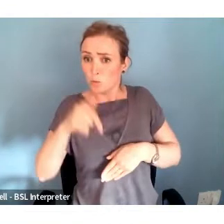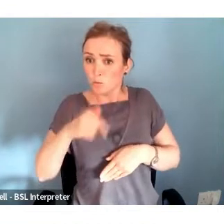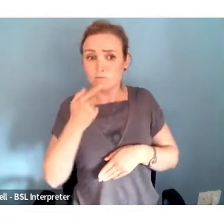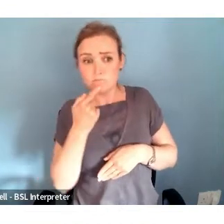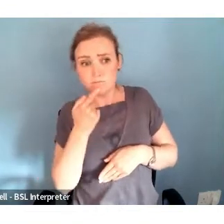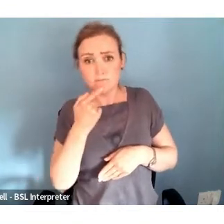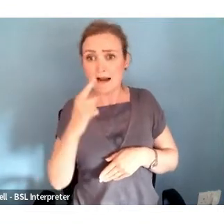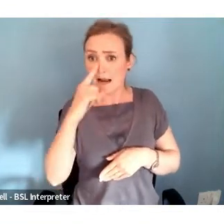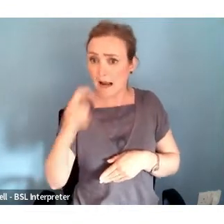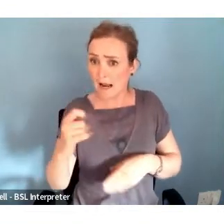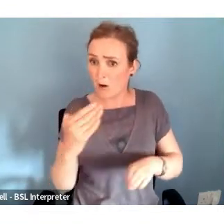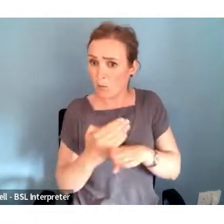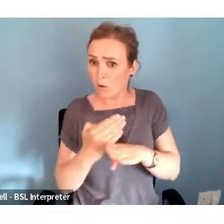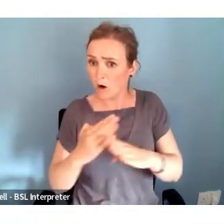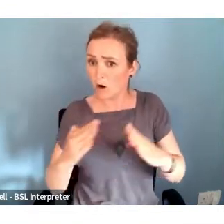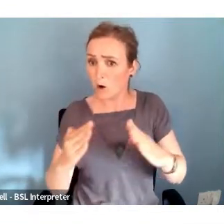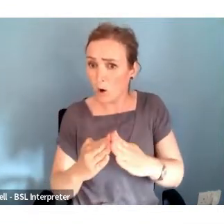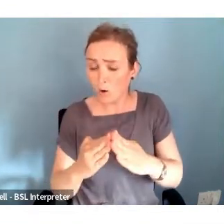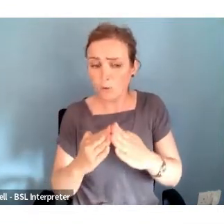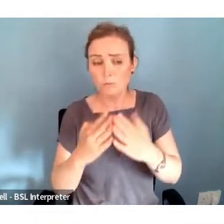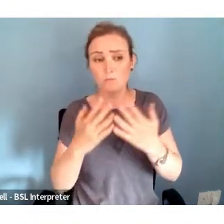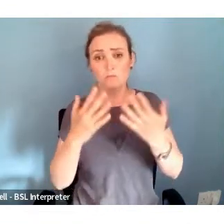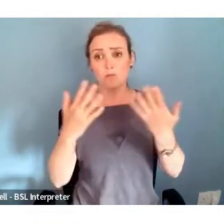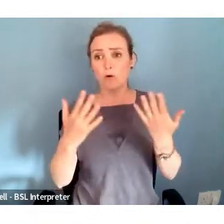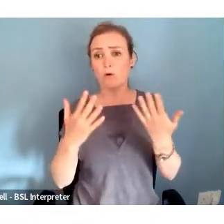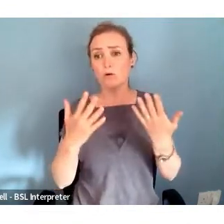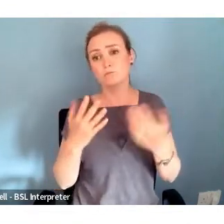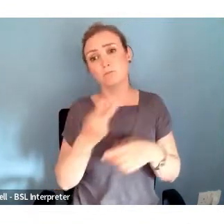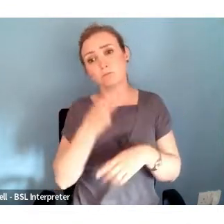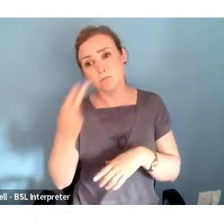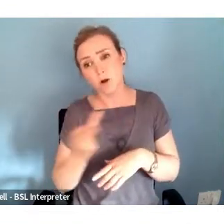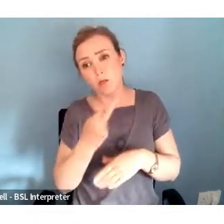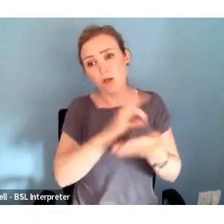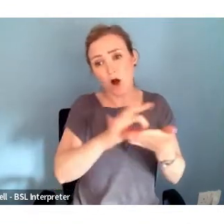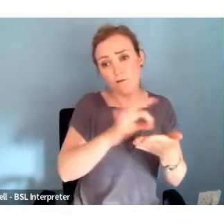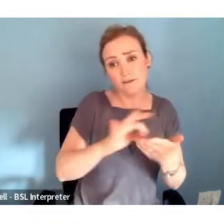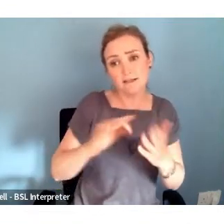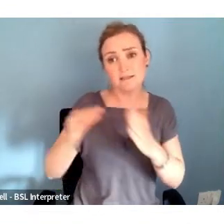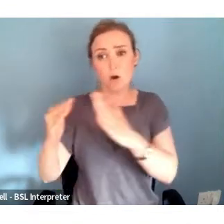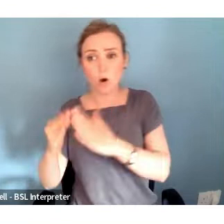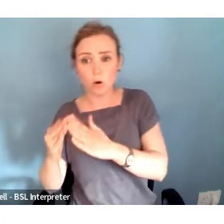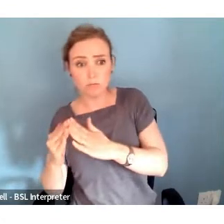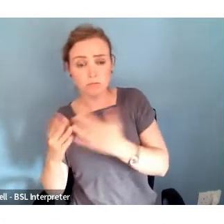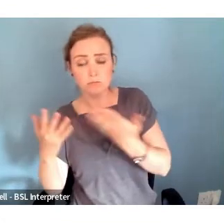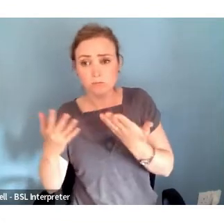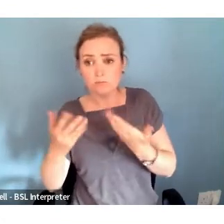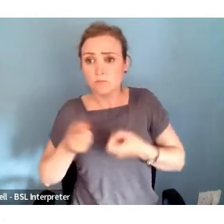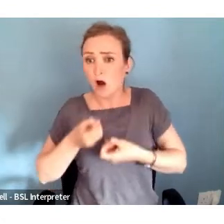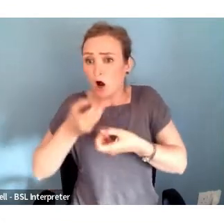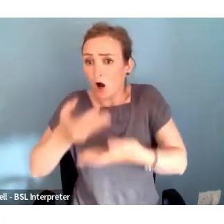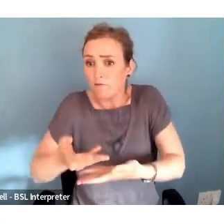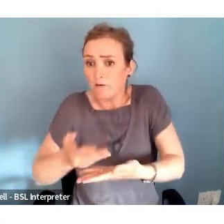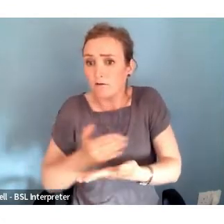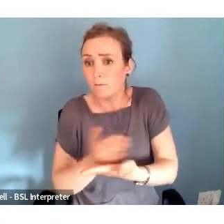home, full-time, part, time, could we job